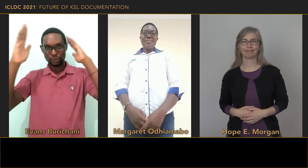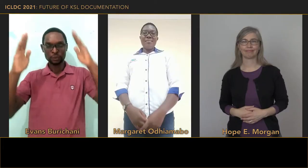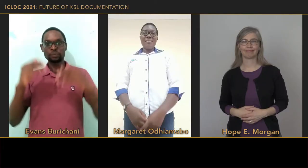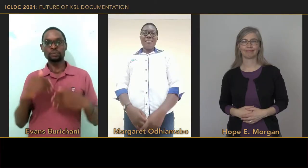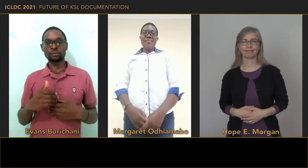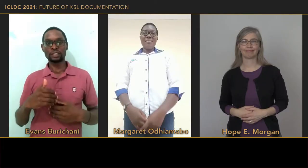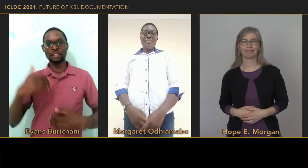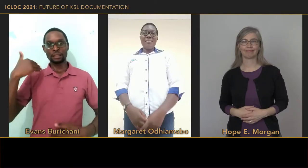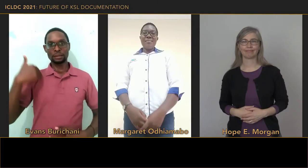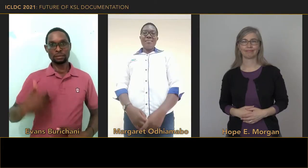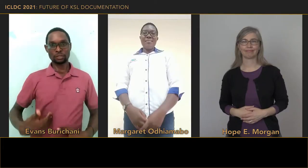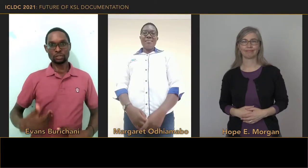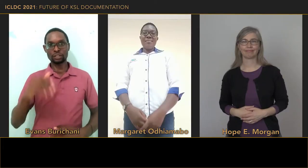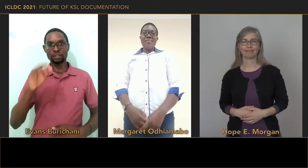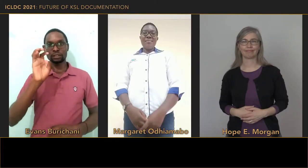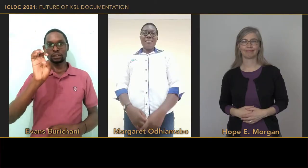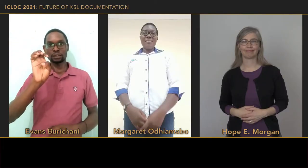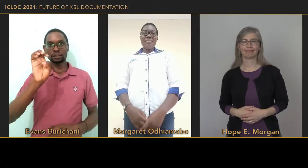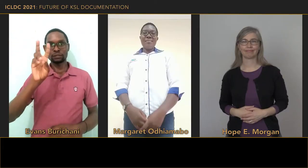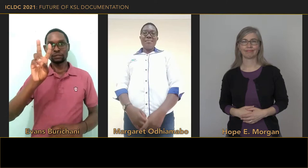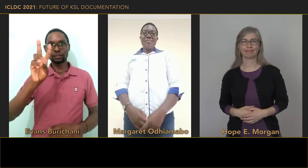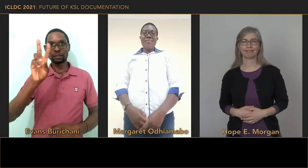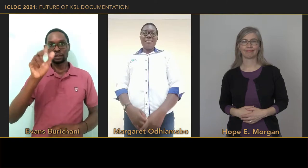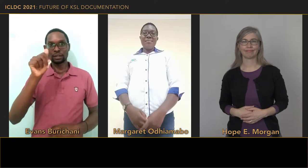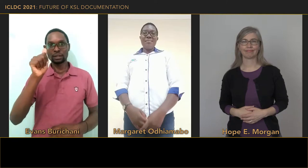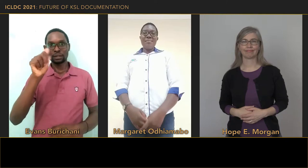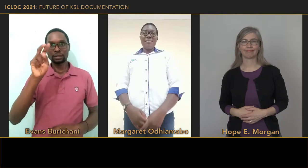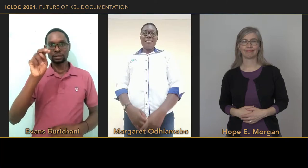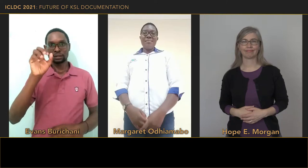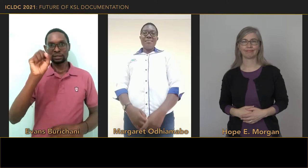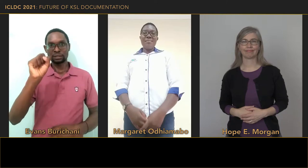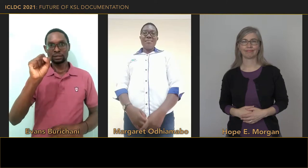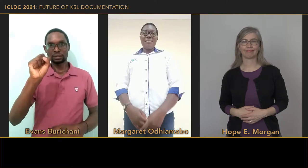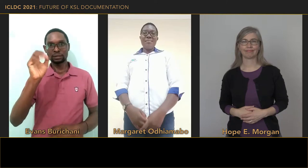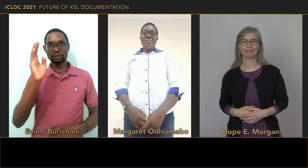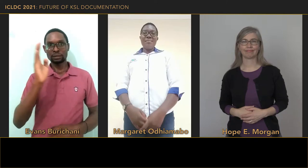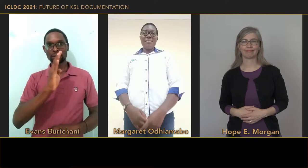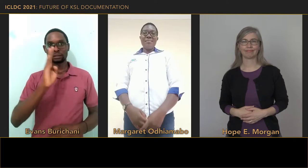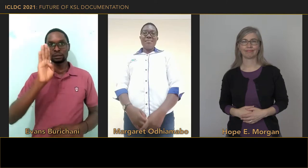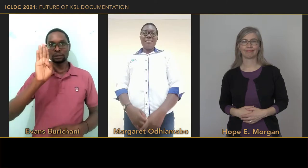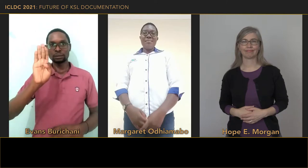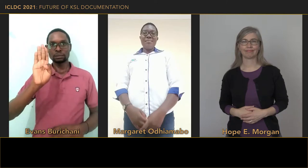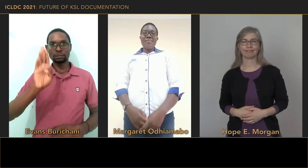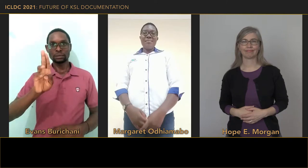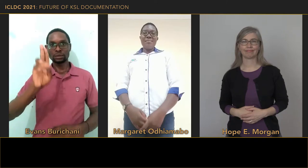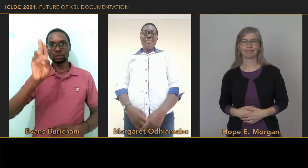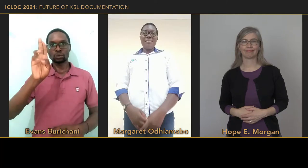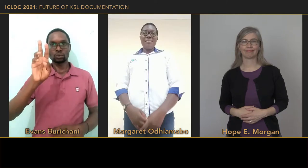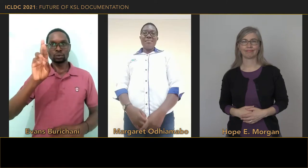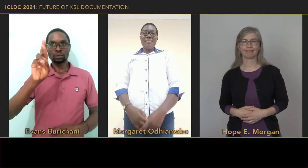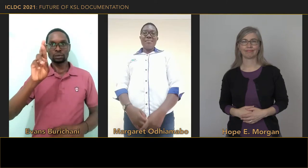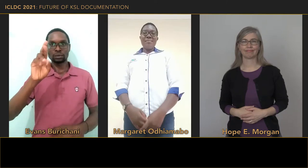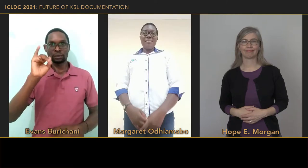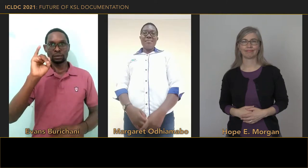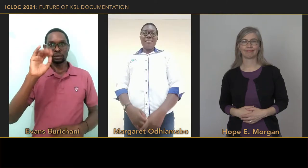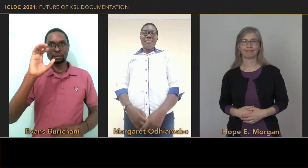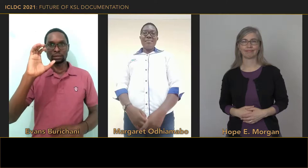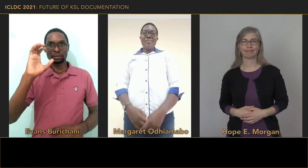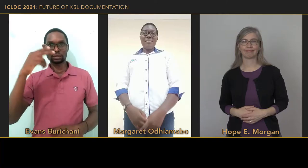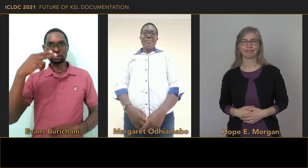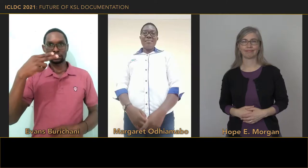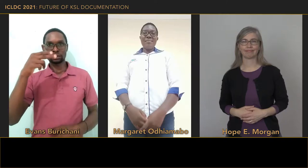Hello, I am Evans Burichani,